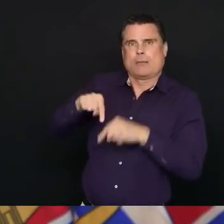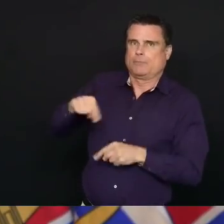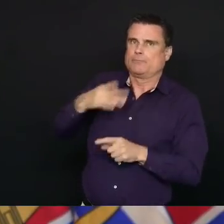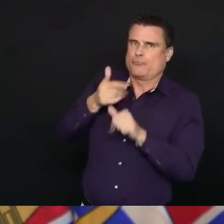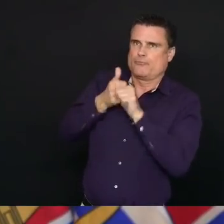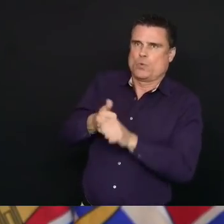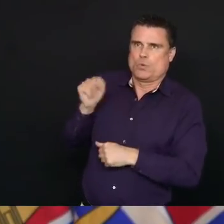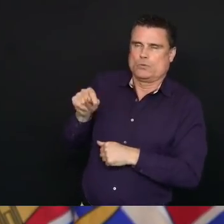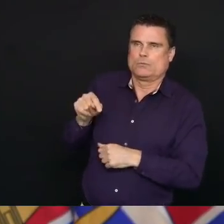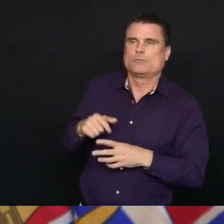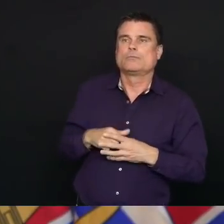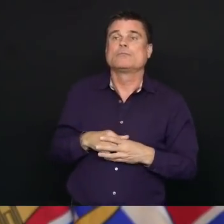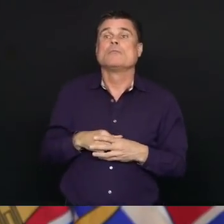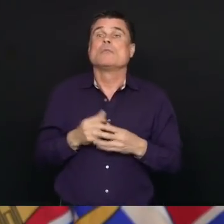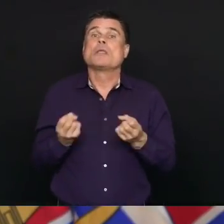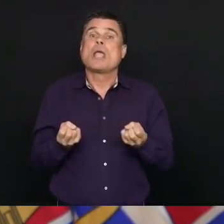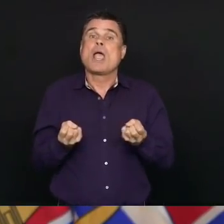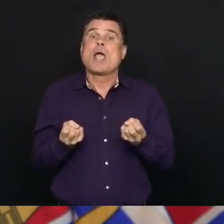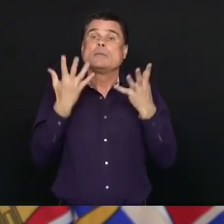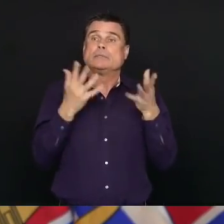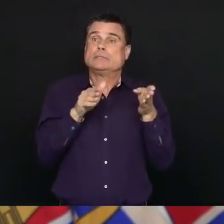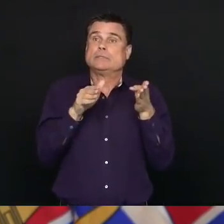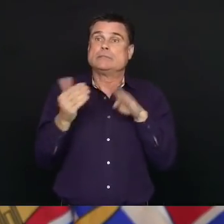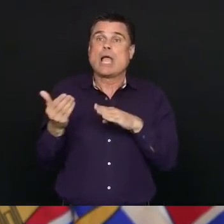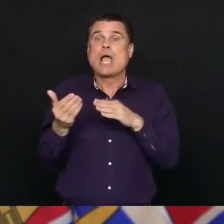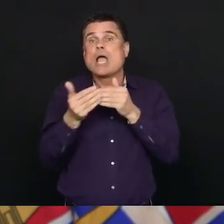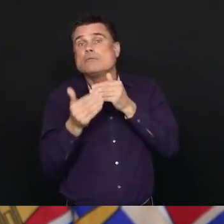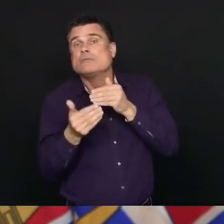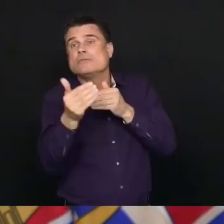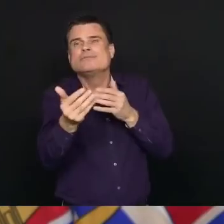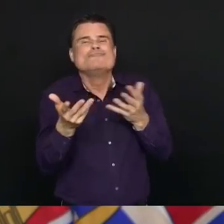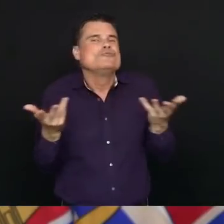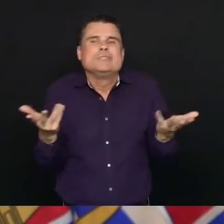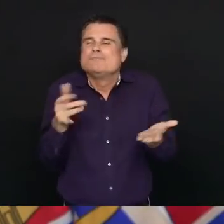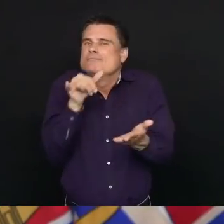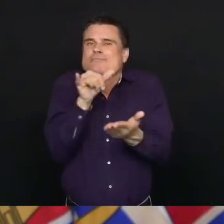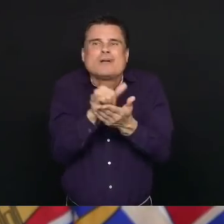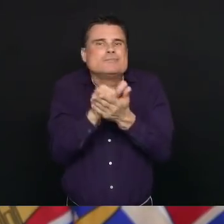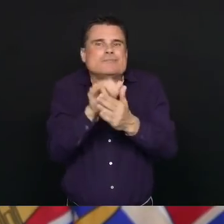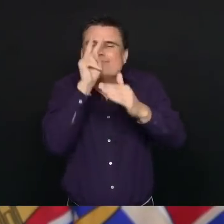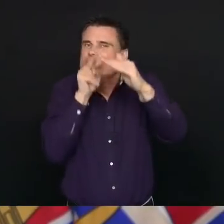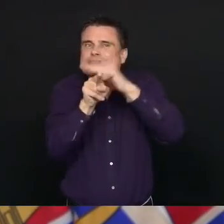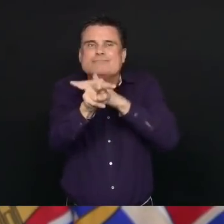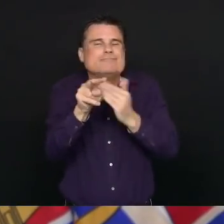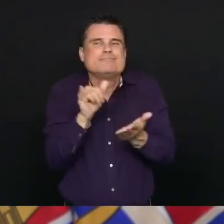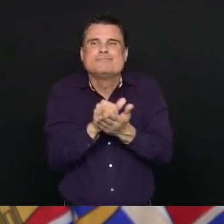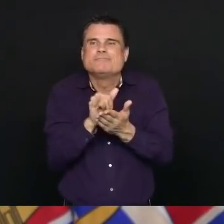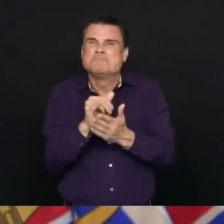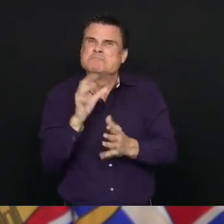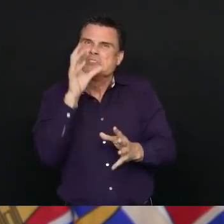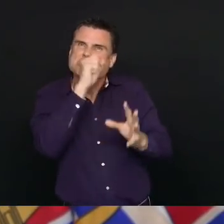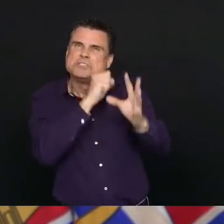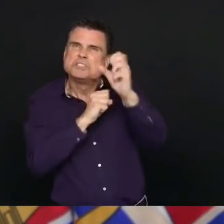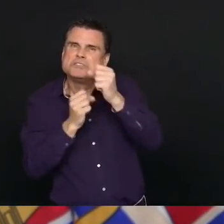happening based on our data. And death data is not something that is easily projected into a model. Because scenarios can be very different.